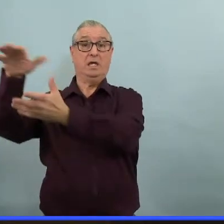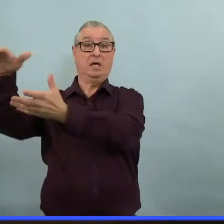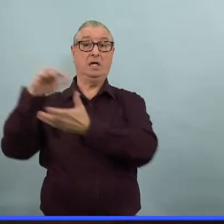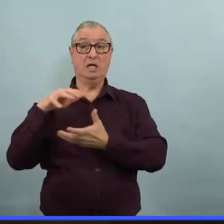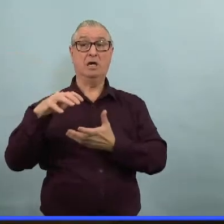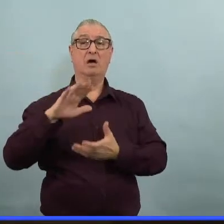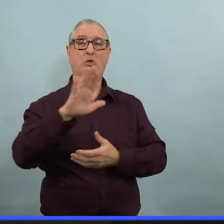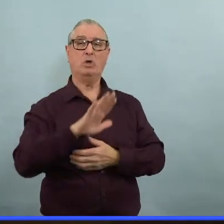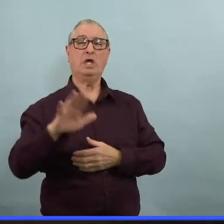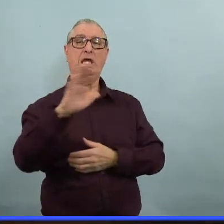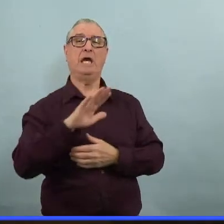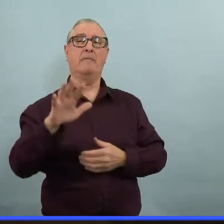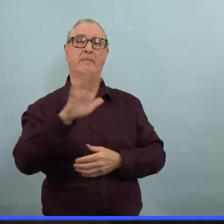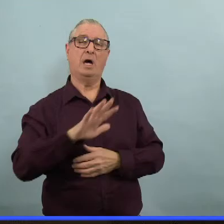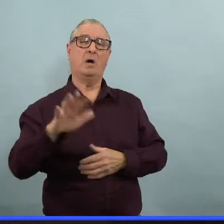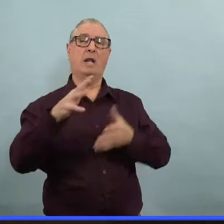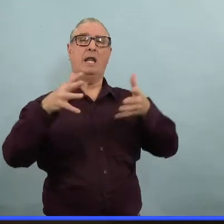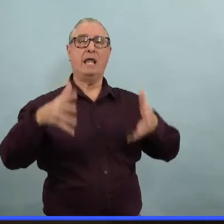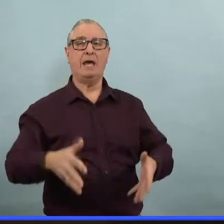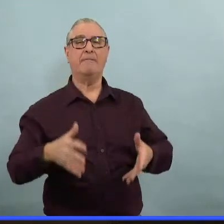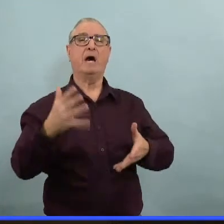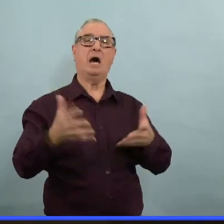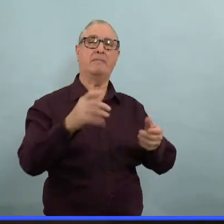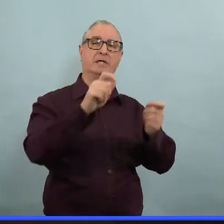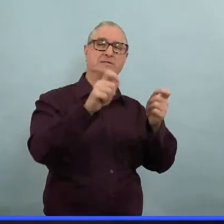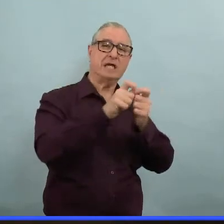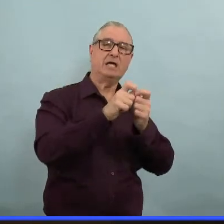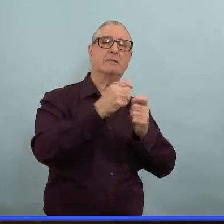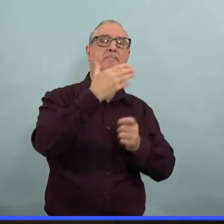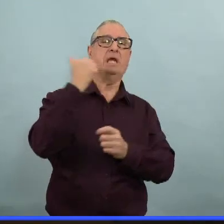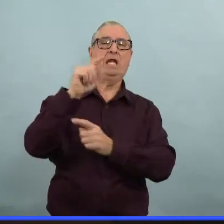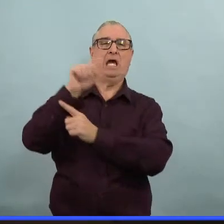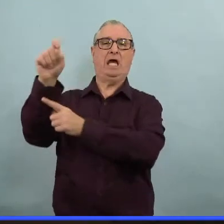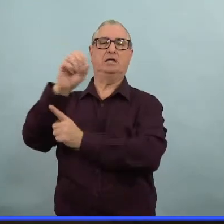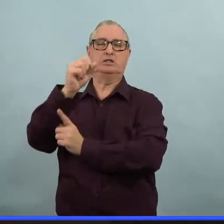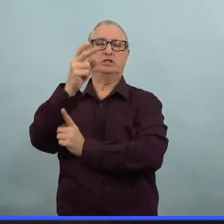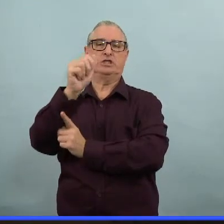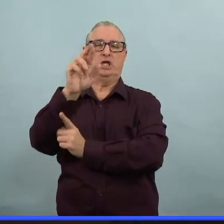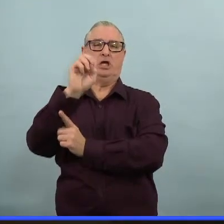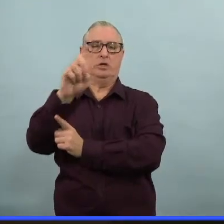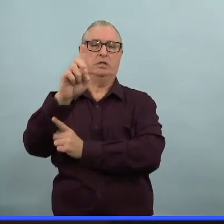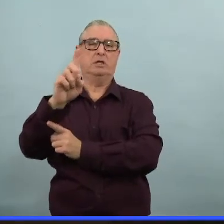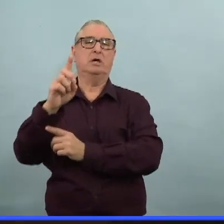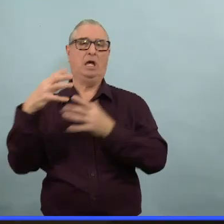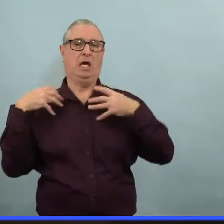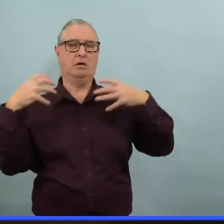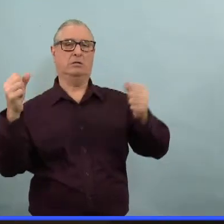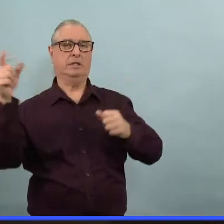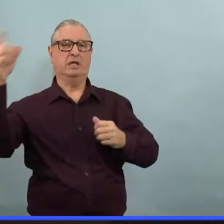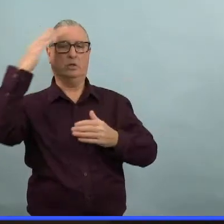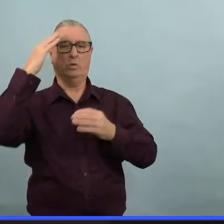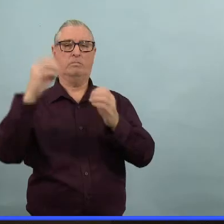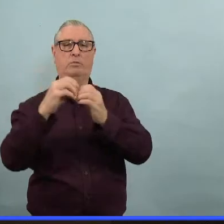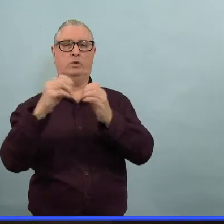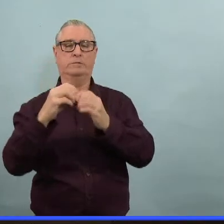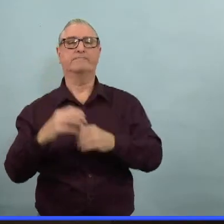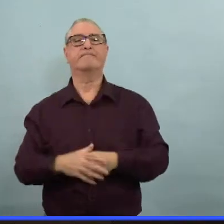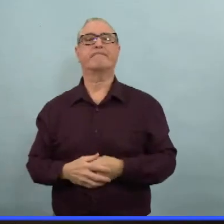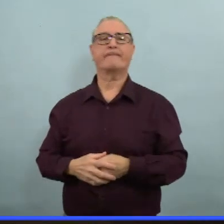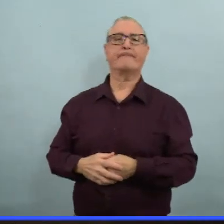favor of vaccination your health ministers called yourself a vaccine ambassador but not everybody in your caucus is acting like a vaccine ambassador